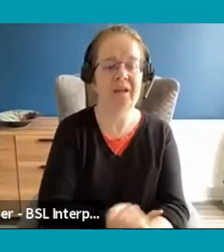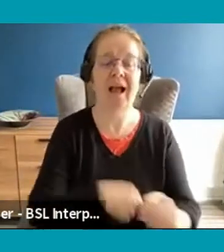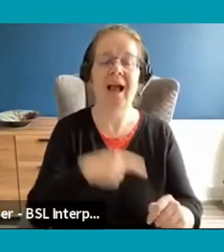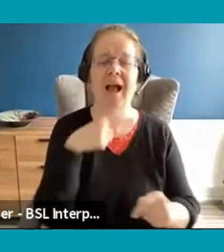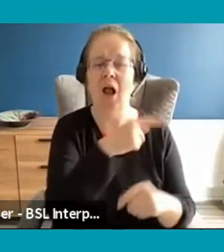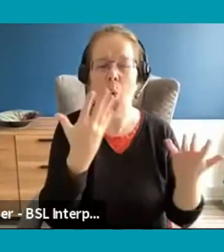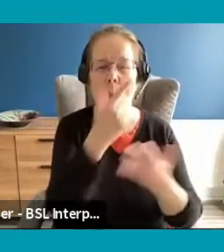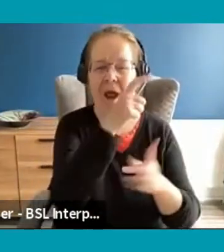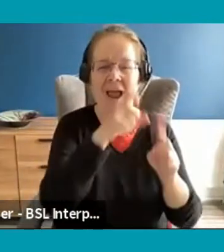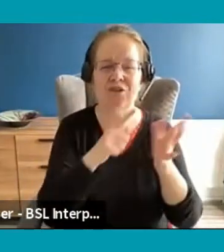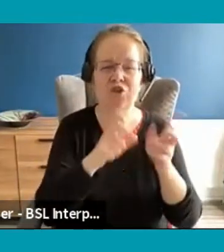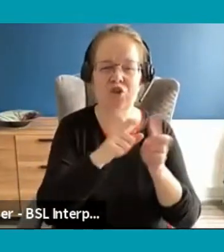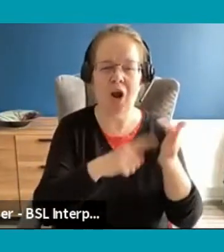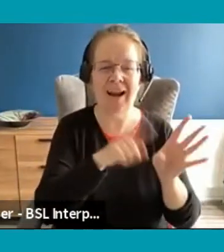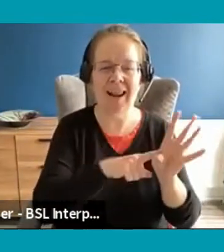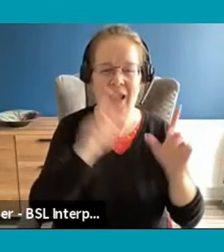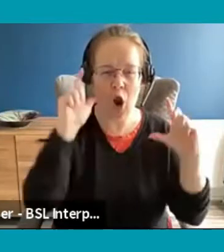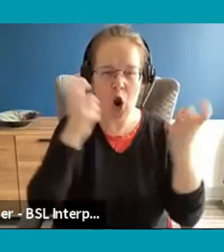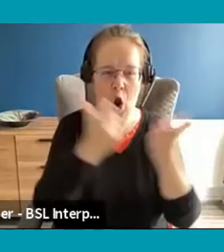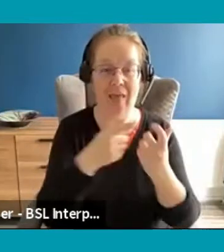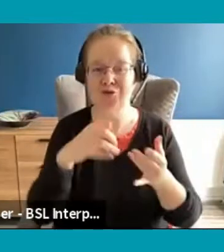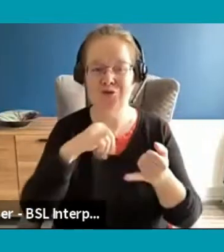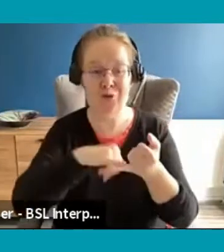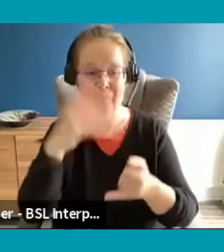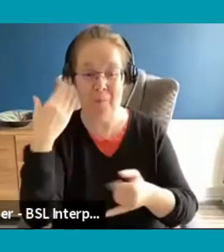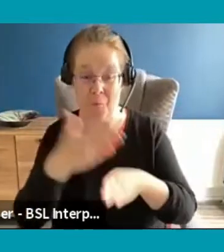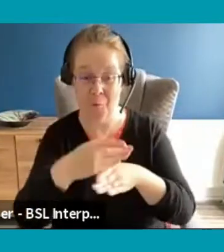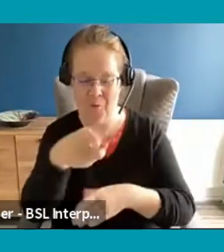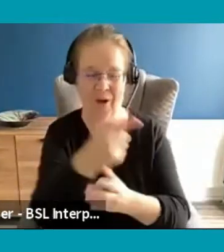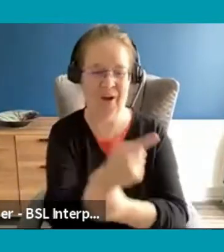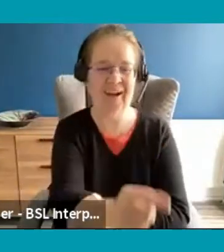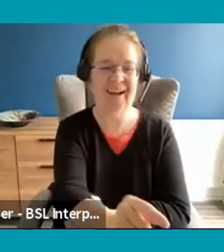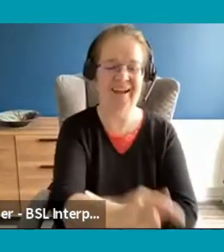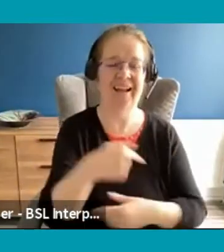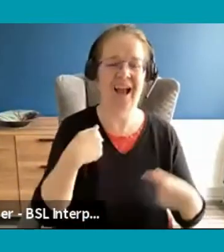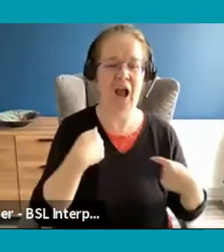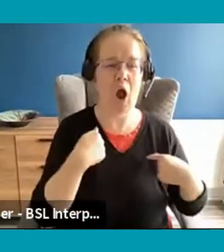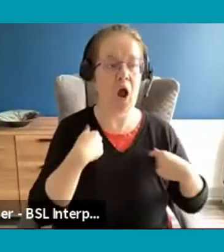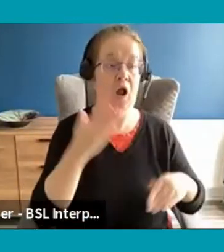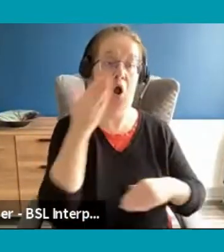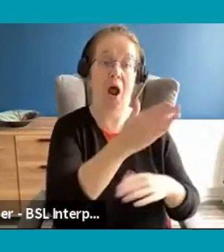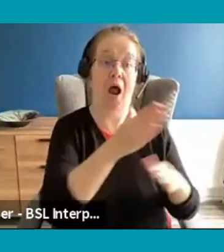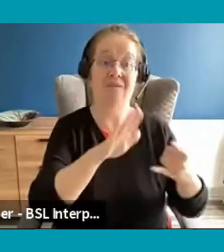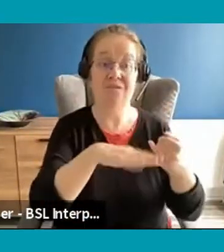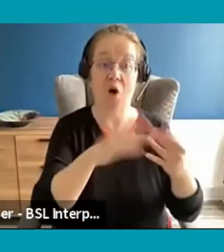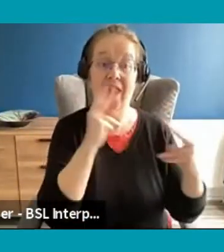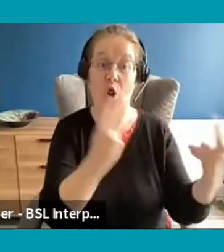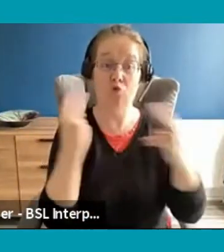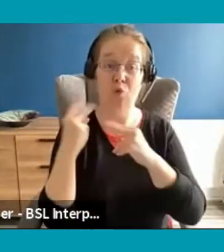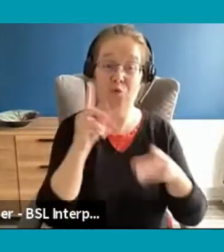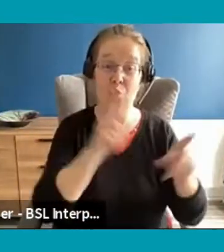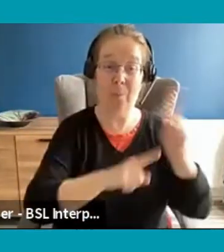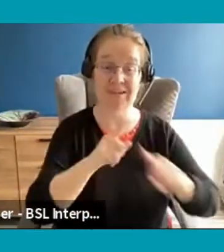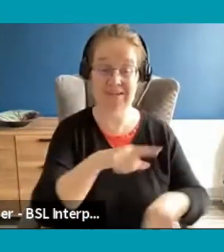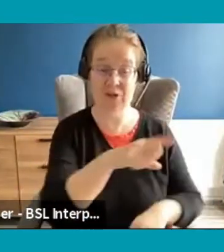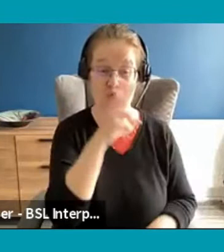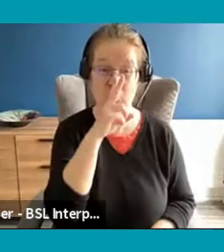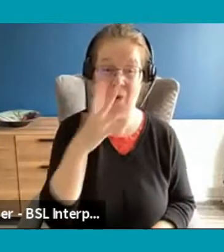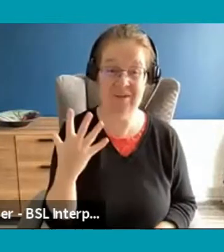West Midlands, where Sophie used to work, and I went to his final review had reached the age of 25. And you will all know, just like I do,